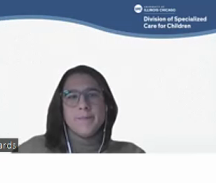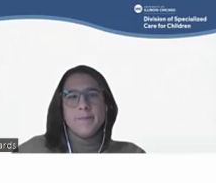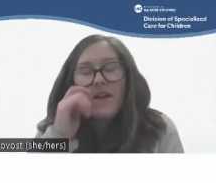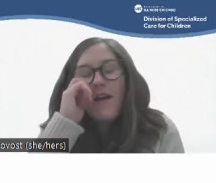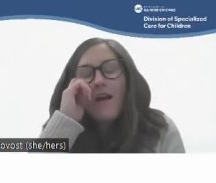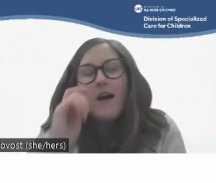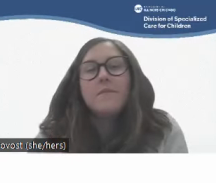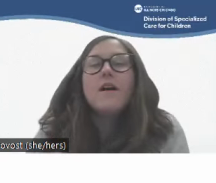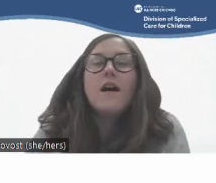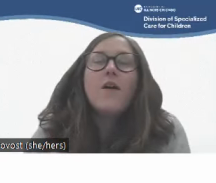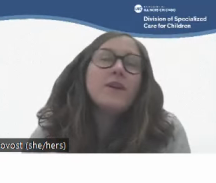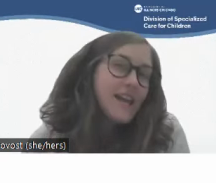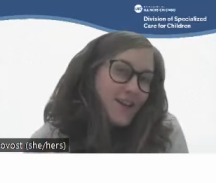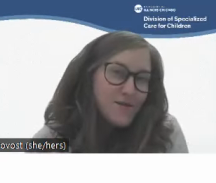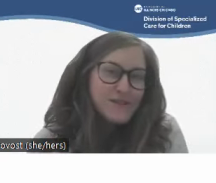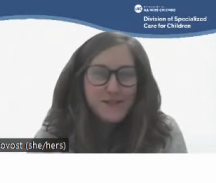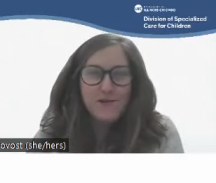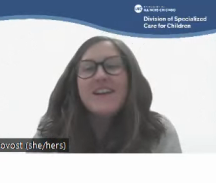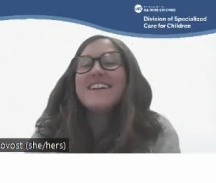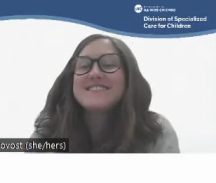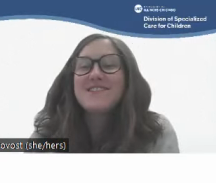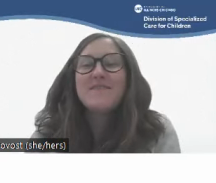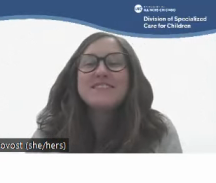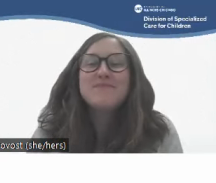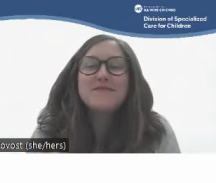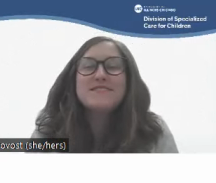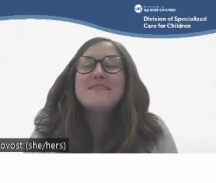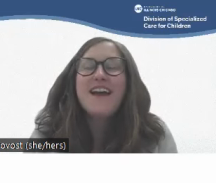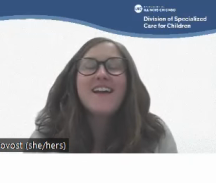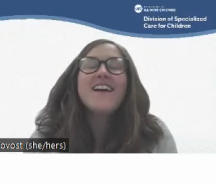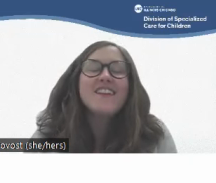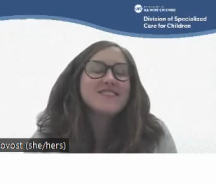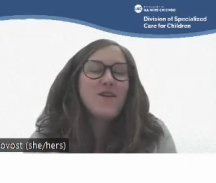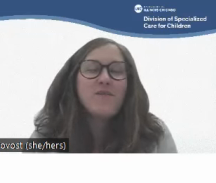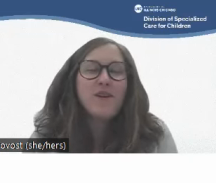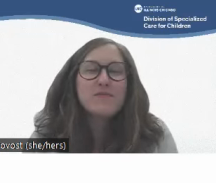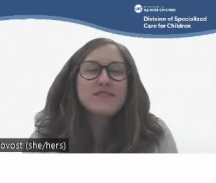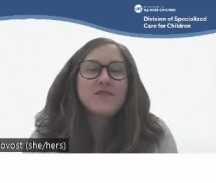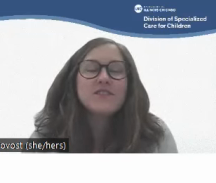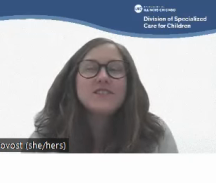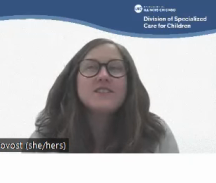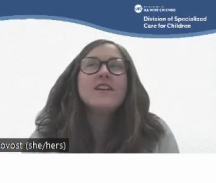sure um we can't tell you what to do so I'm going to preface it by that because 100 your decision